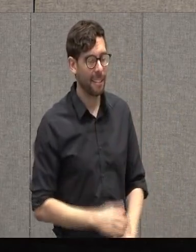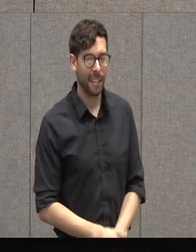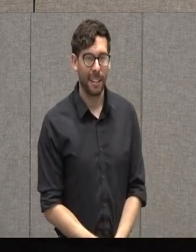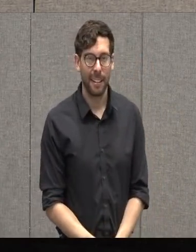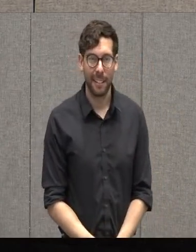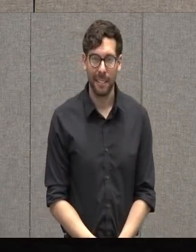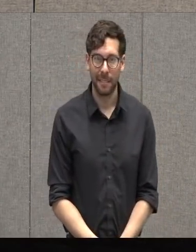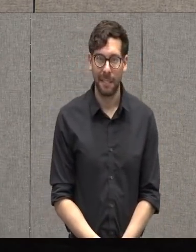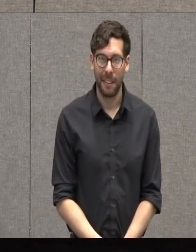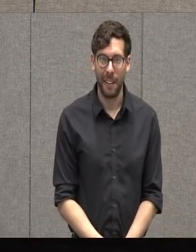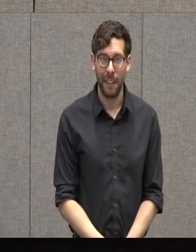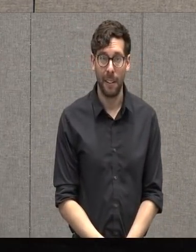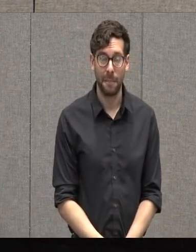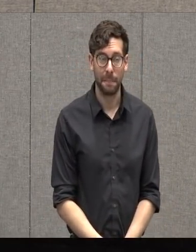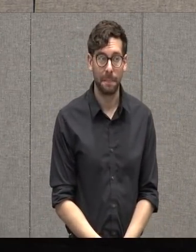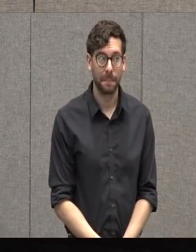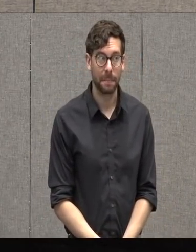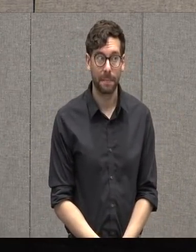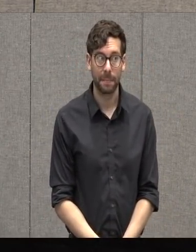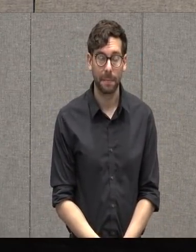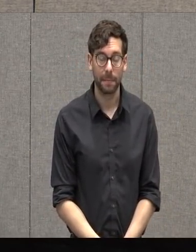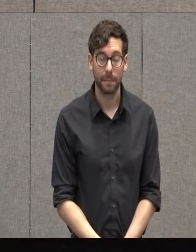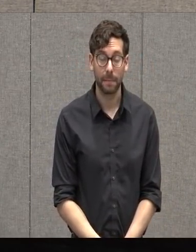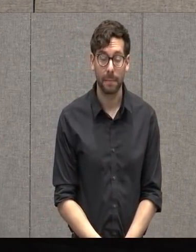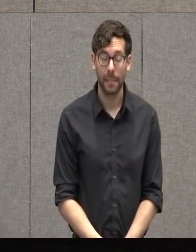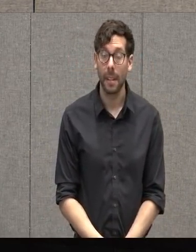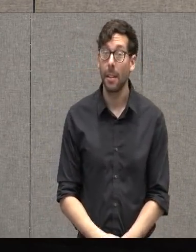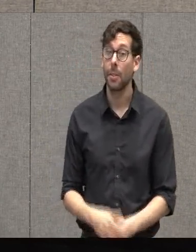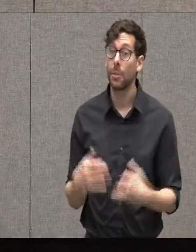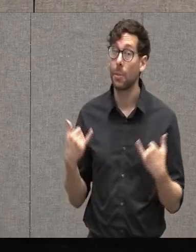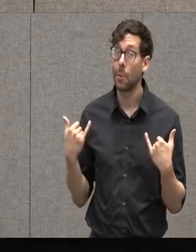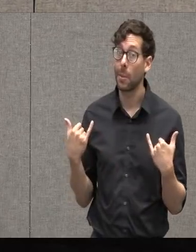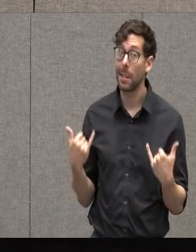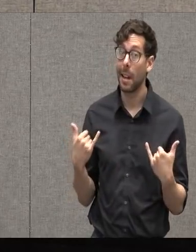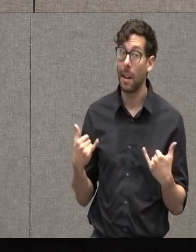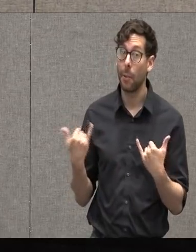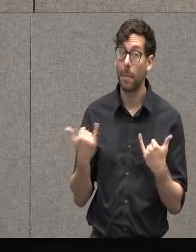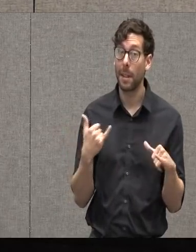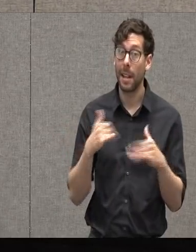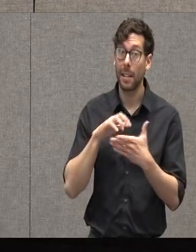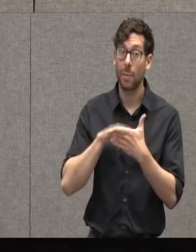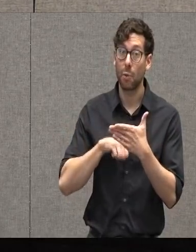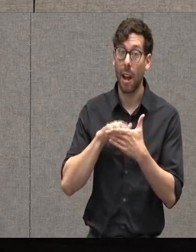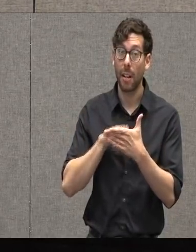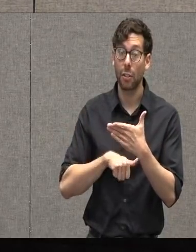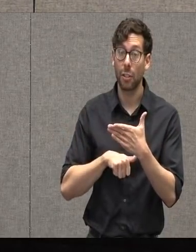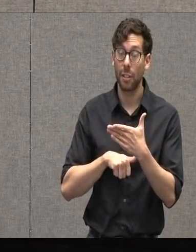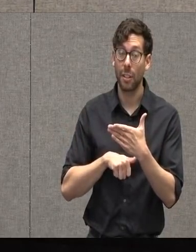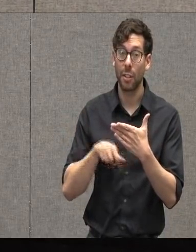Now when we play subtraction, there is a rule we have to remember. Okay.